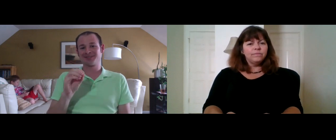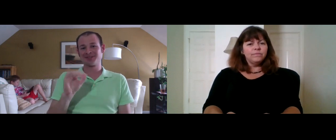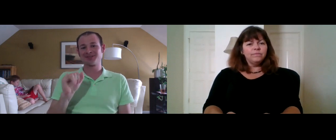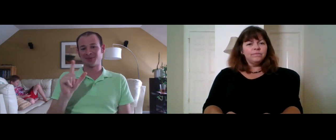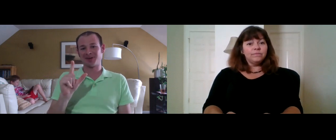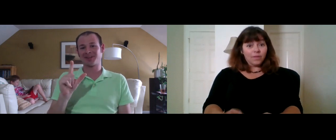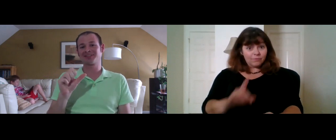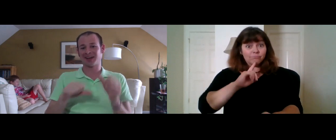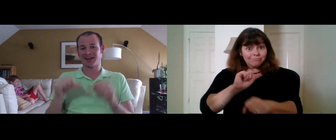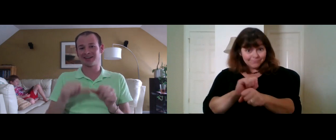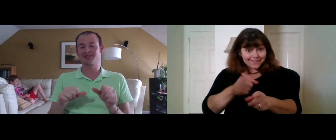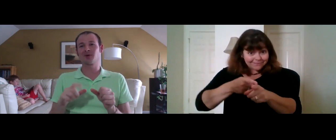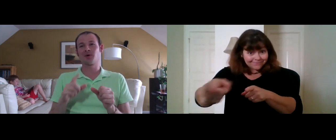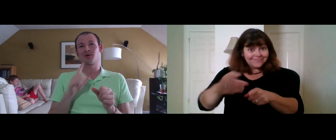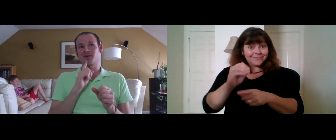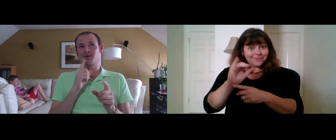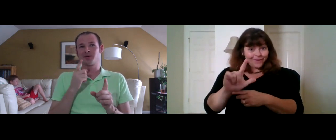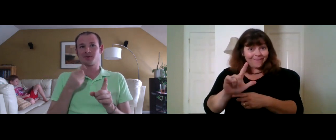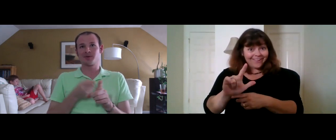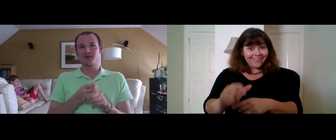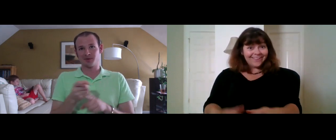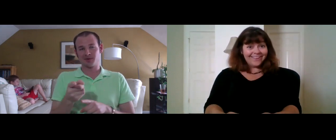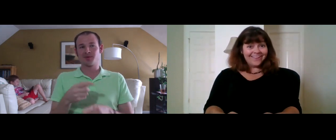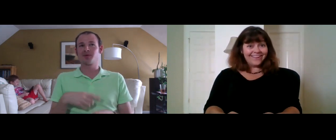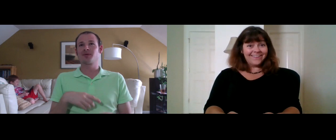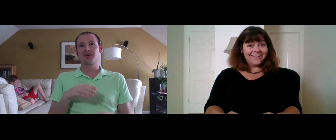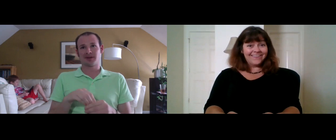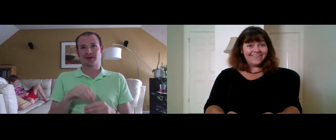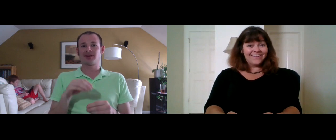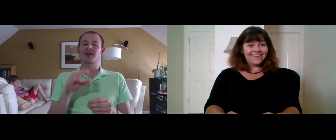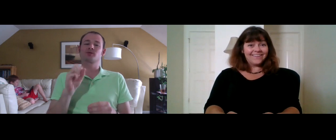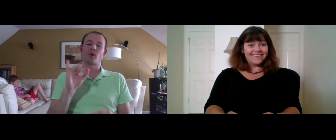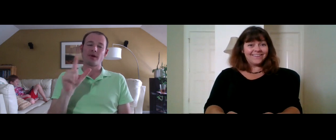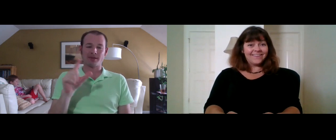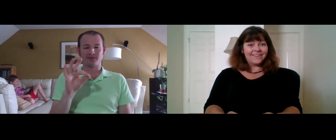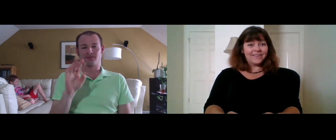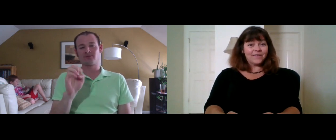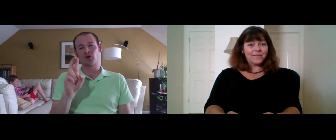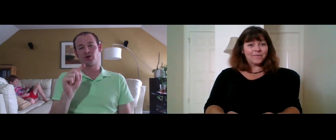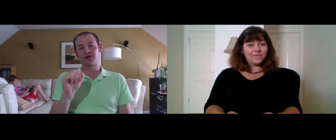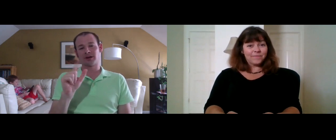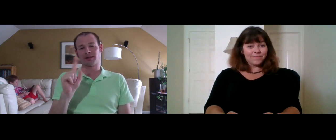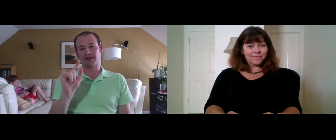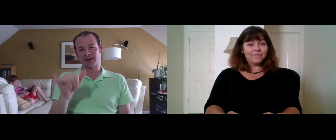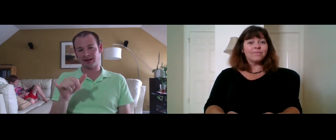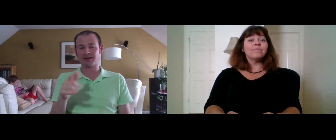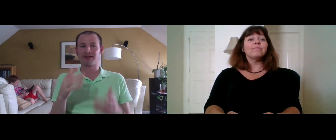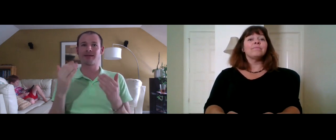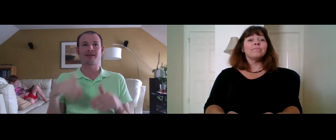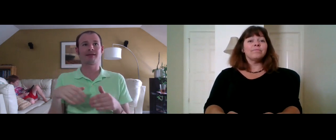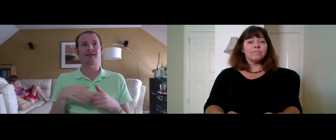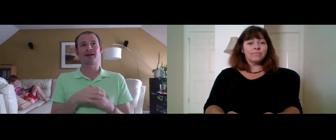I have a Masters in Soil Science, specializing in soil fertility